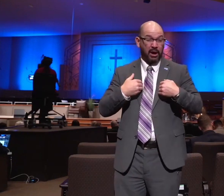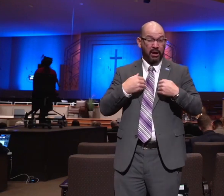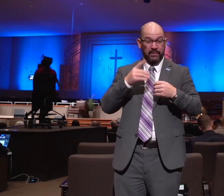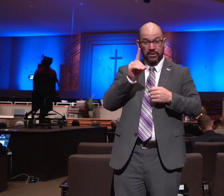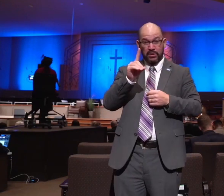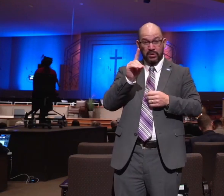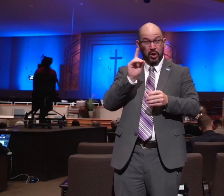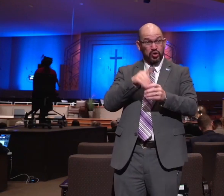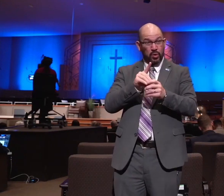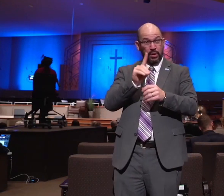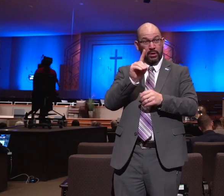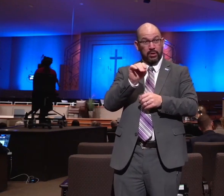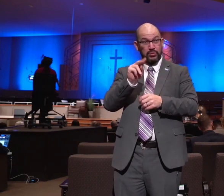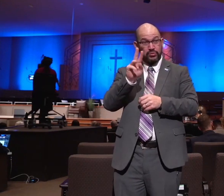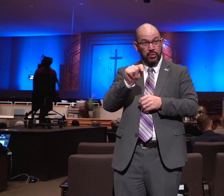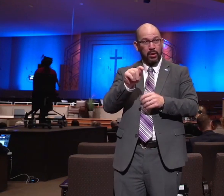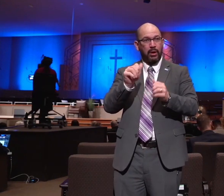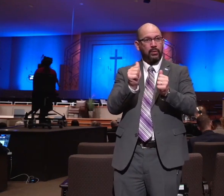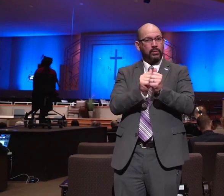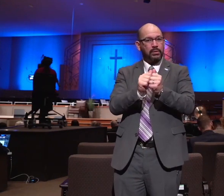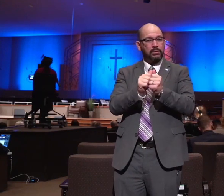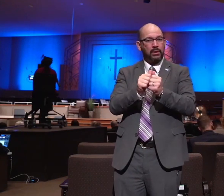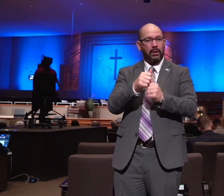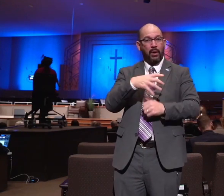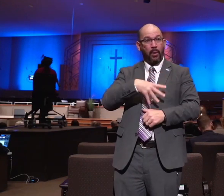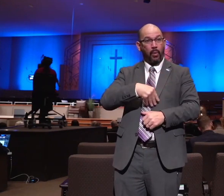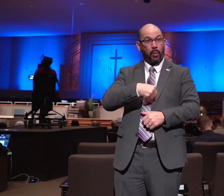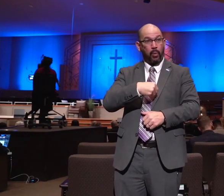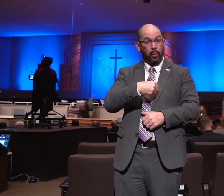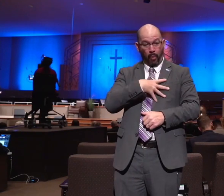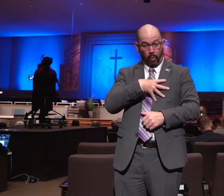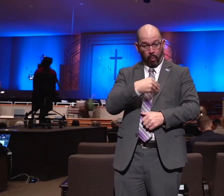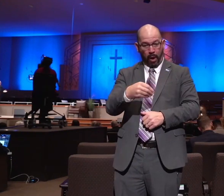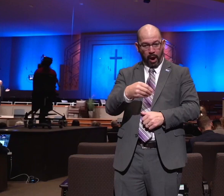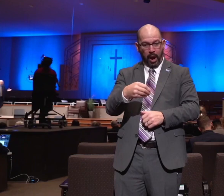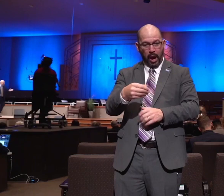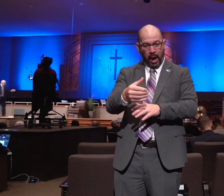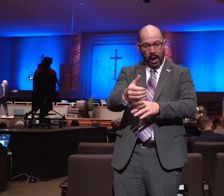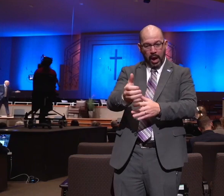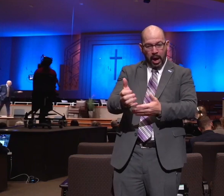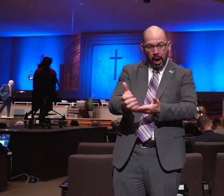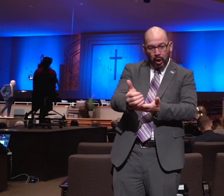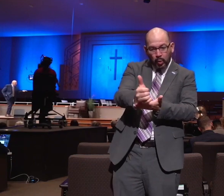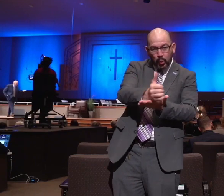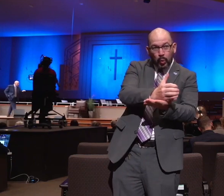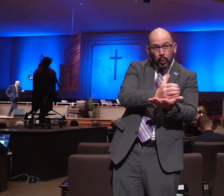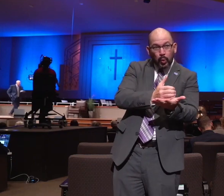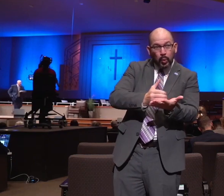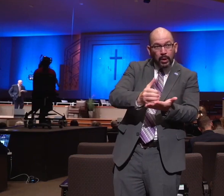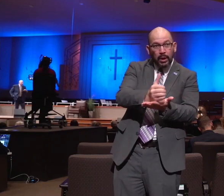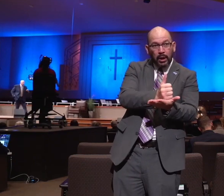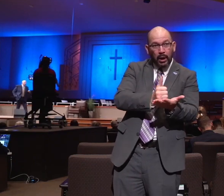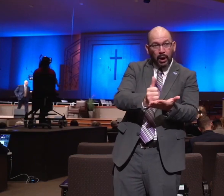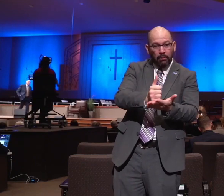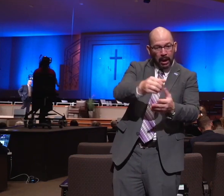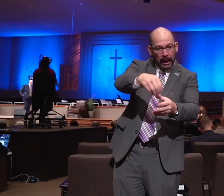none of that Bavarian nonsense